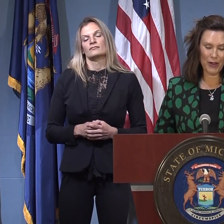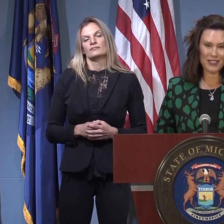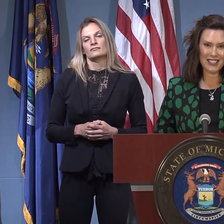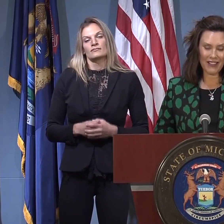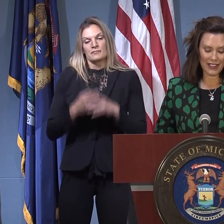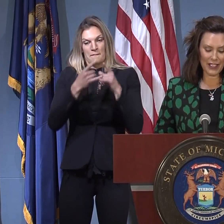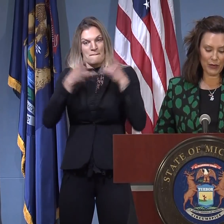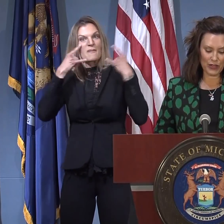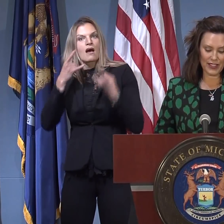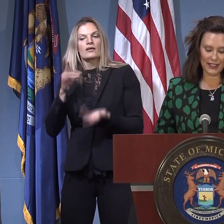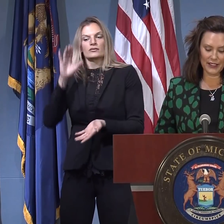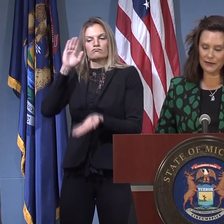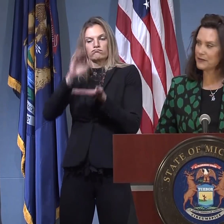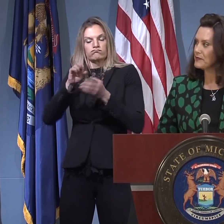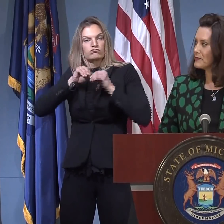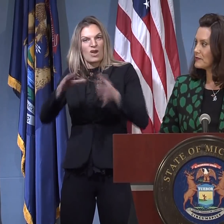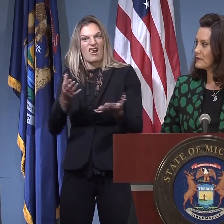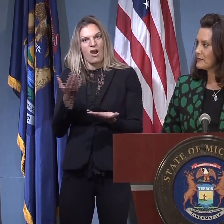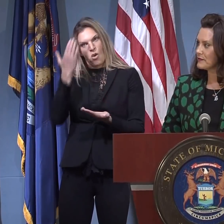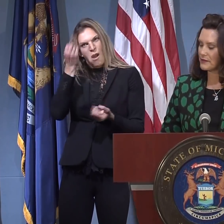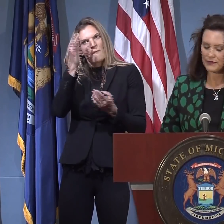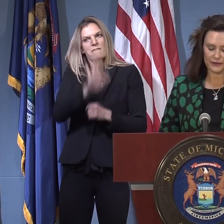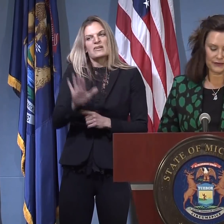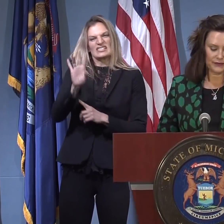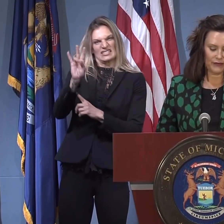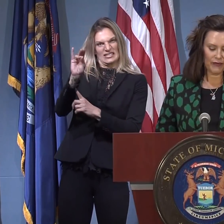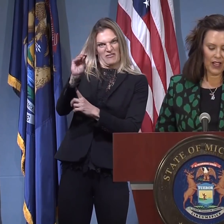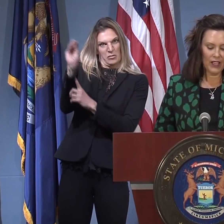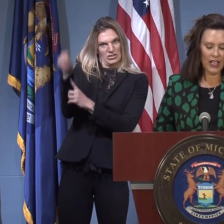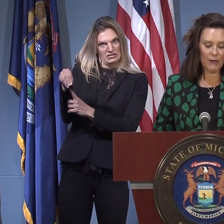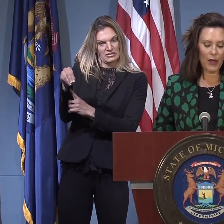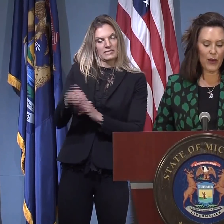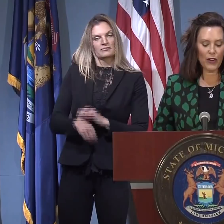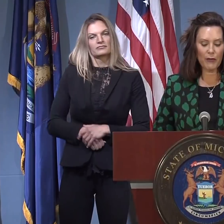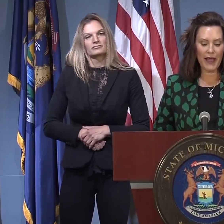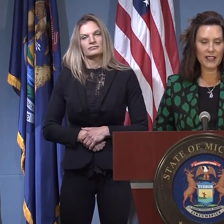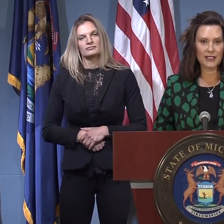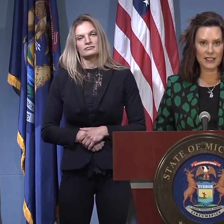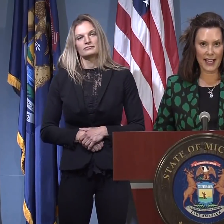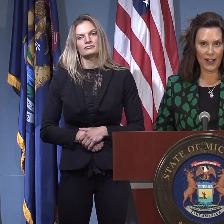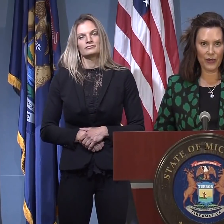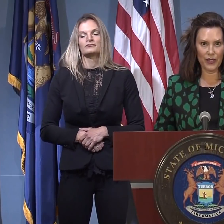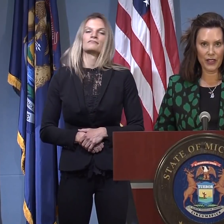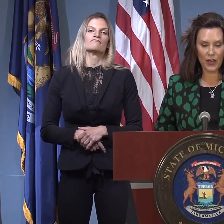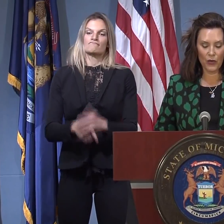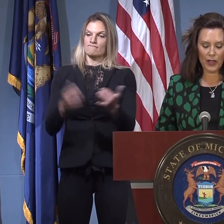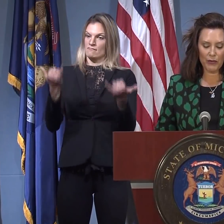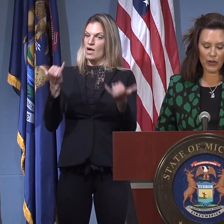SPREADING COVID-19. MASKS CAN REDUCE THE SPREAD BY